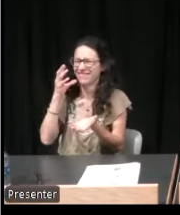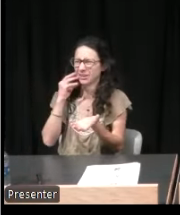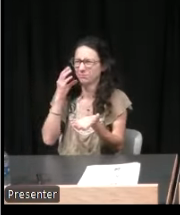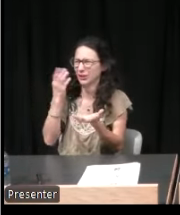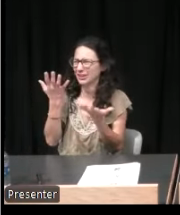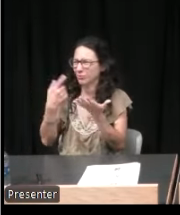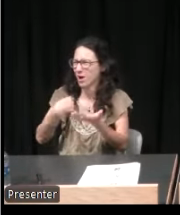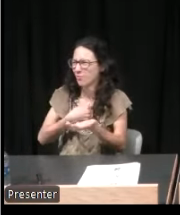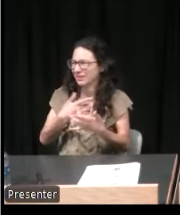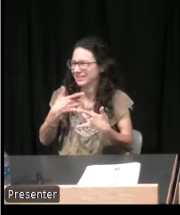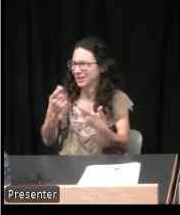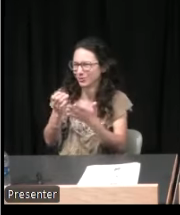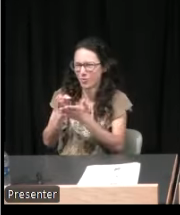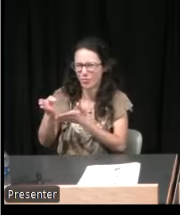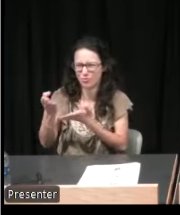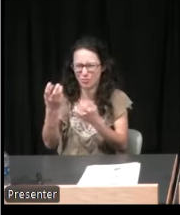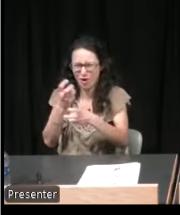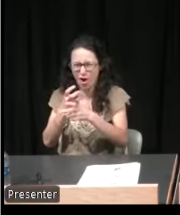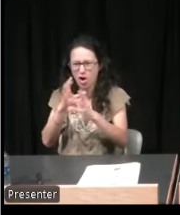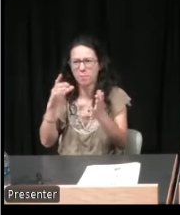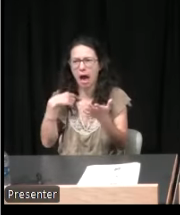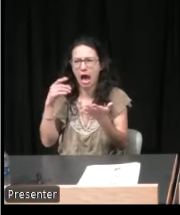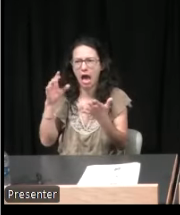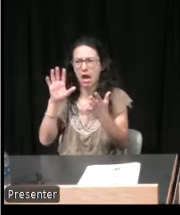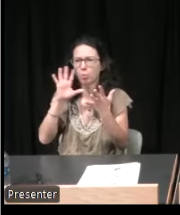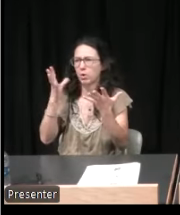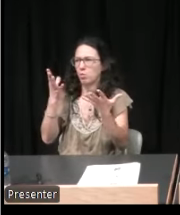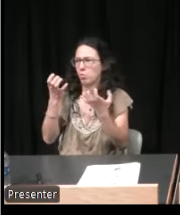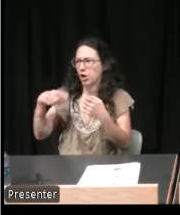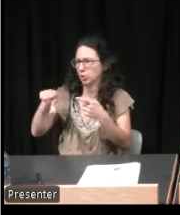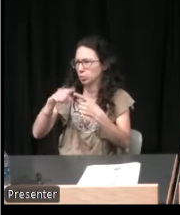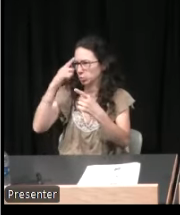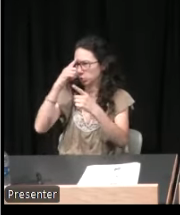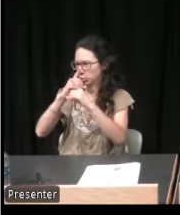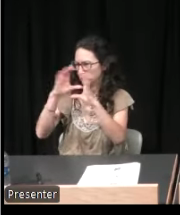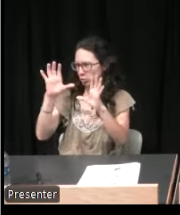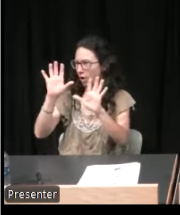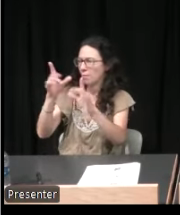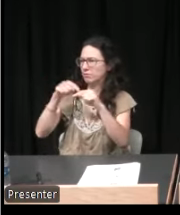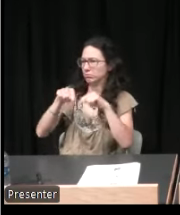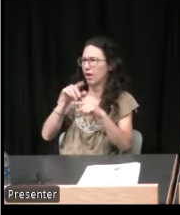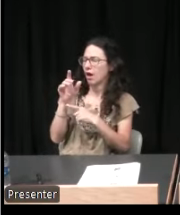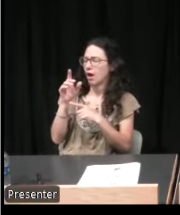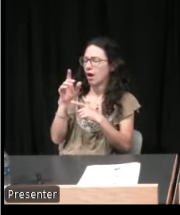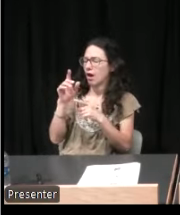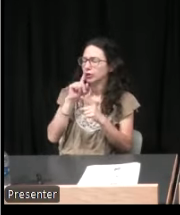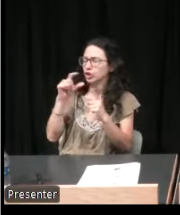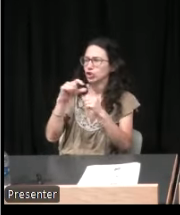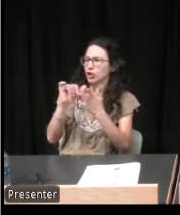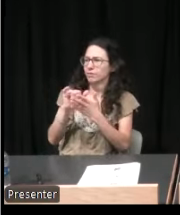to Encompass the entire de experience in that process and we just want to give you as a bit